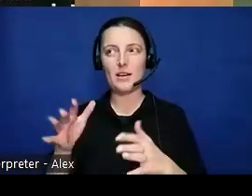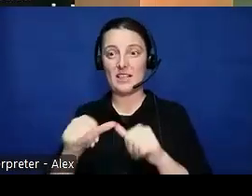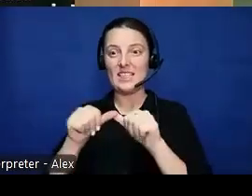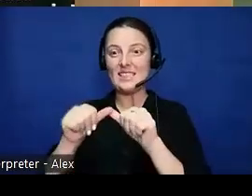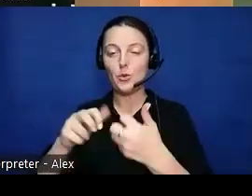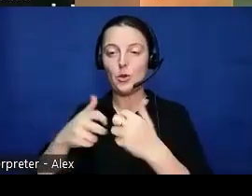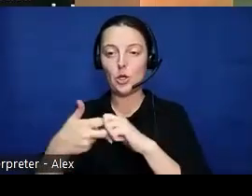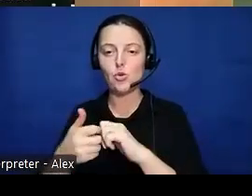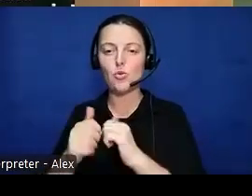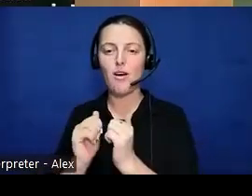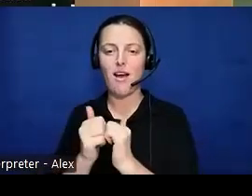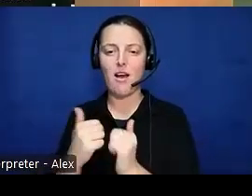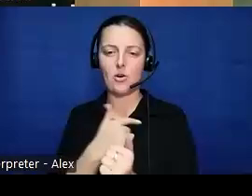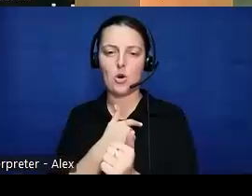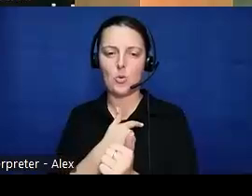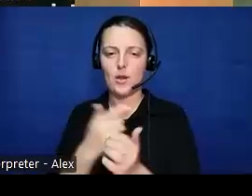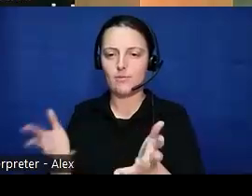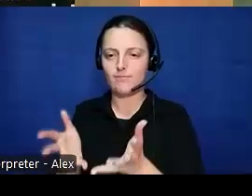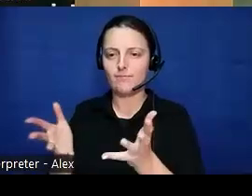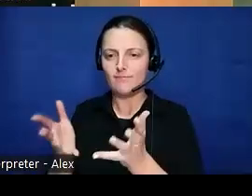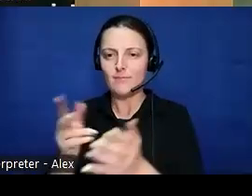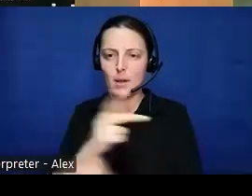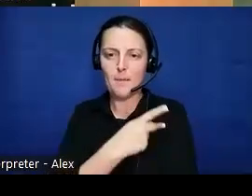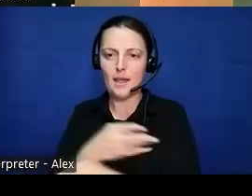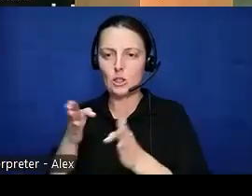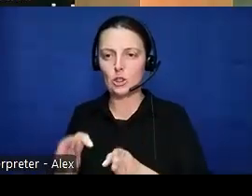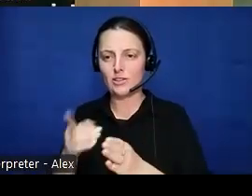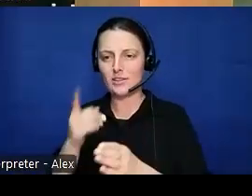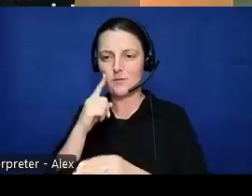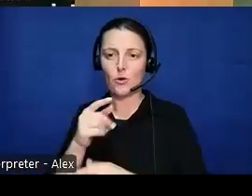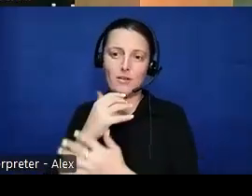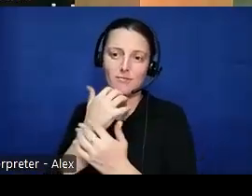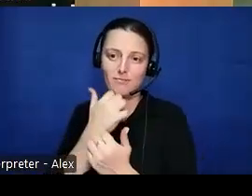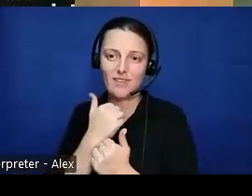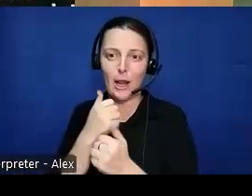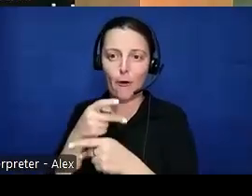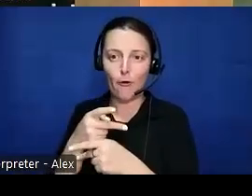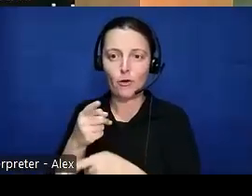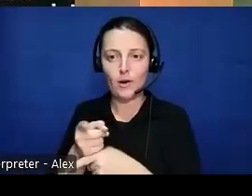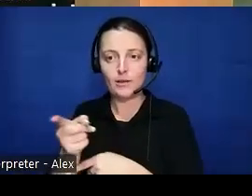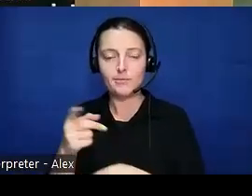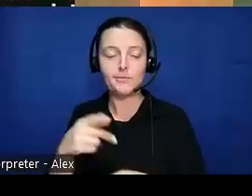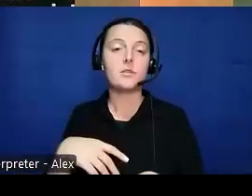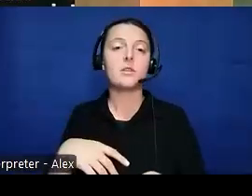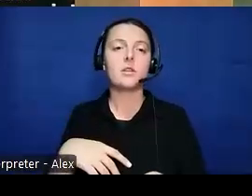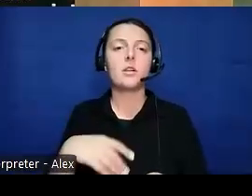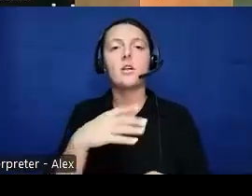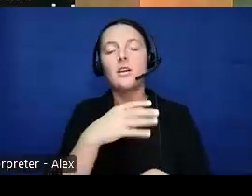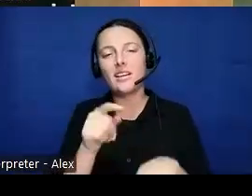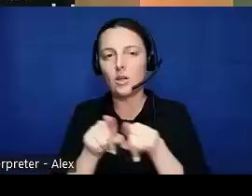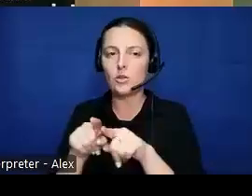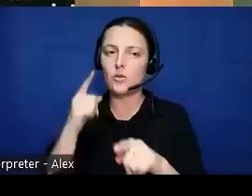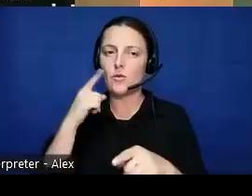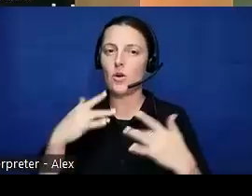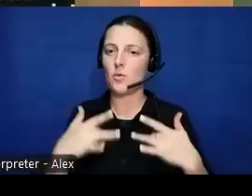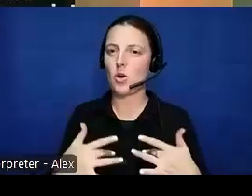became interested in depression and survival. So depression um and I I realized that actually this